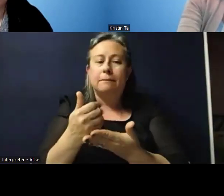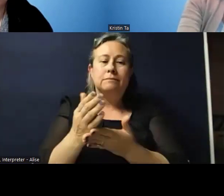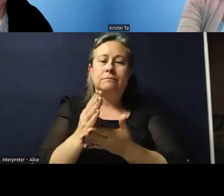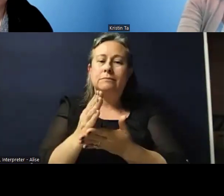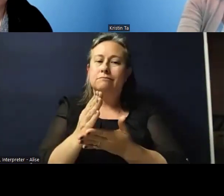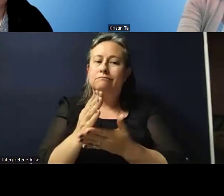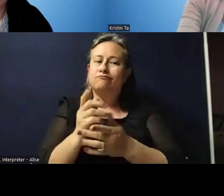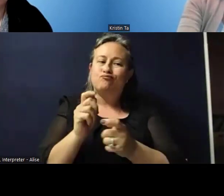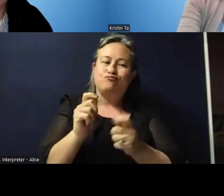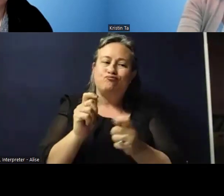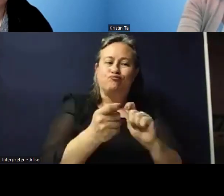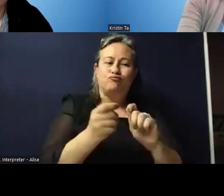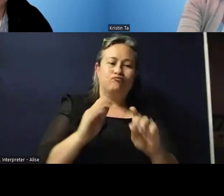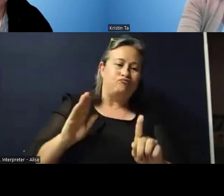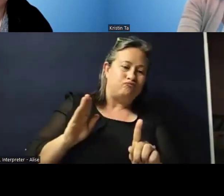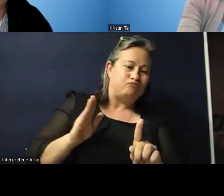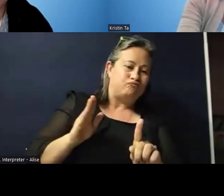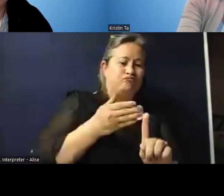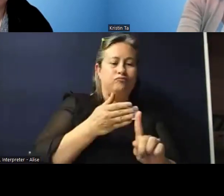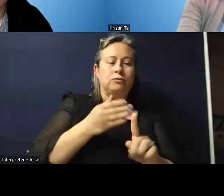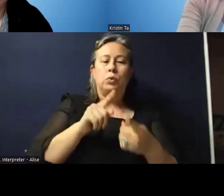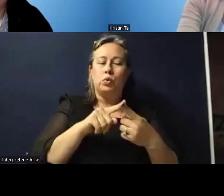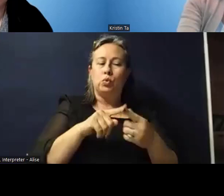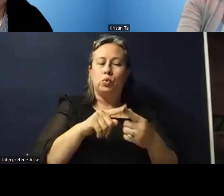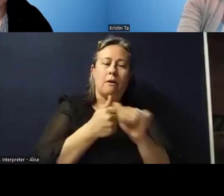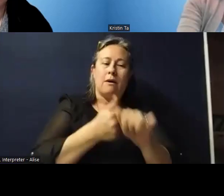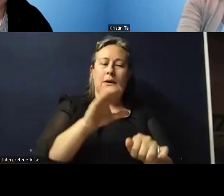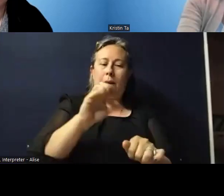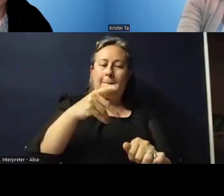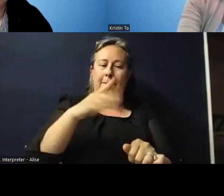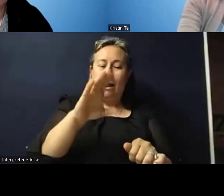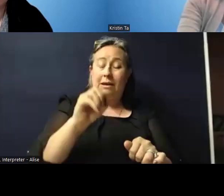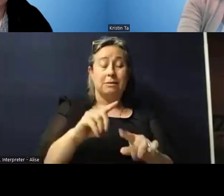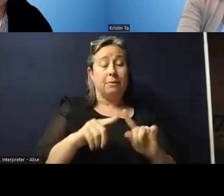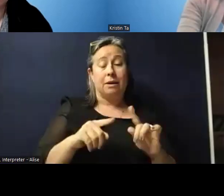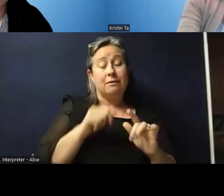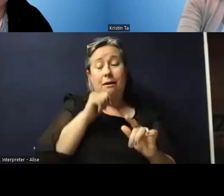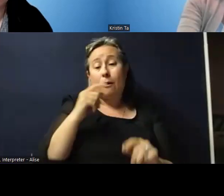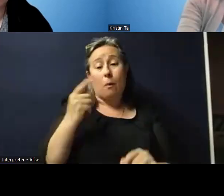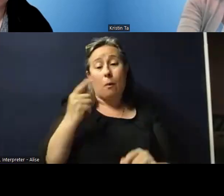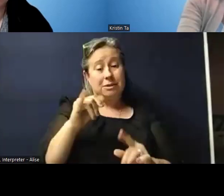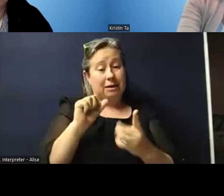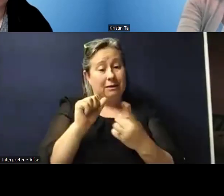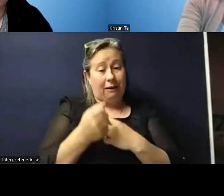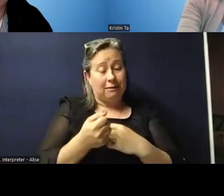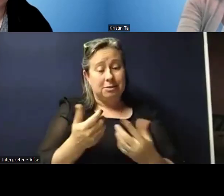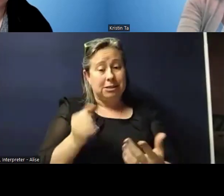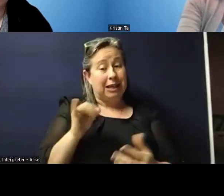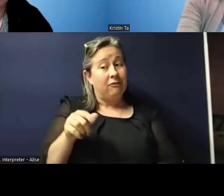but it is not always going to be the case where an IC will allow for that if the recipient is late,